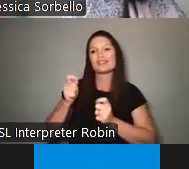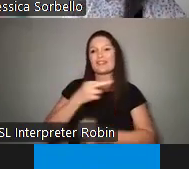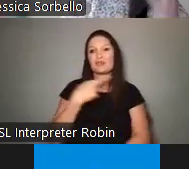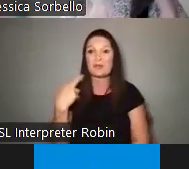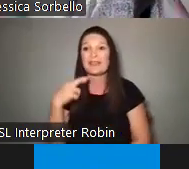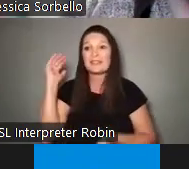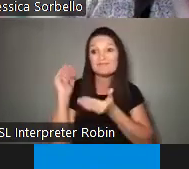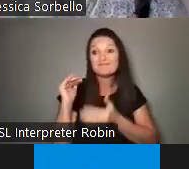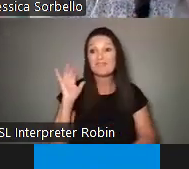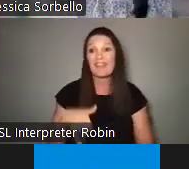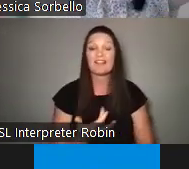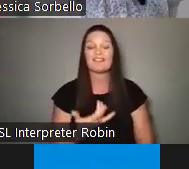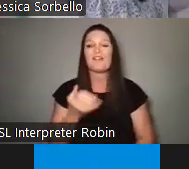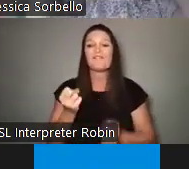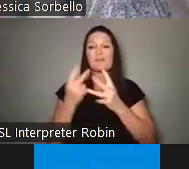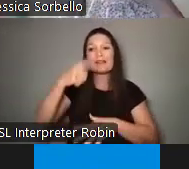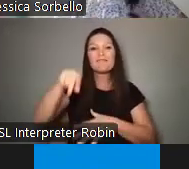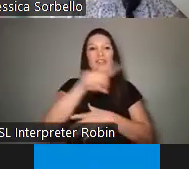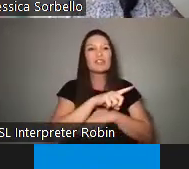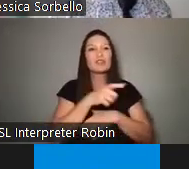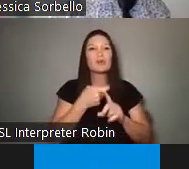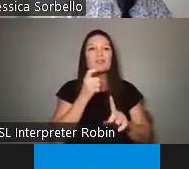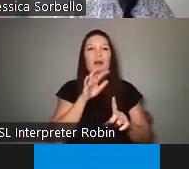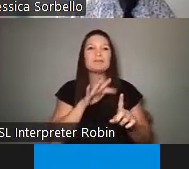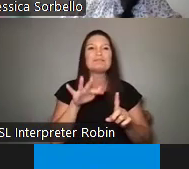field, you know, nonslip socks . That's a form of harm